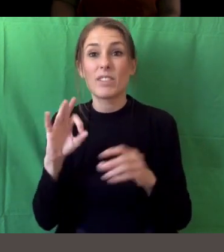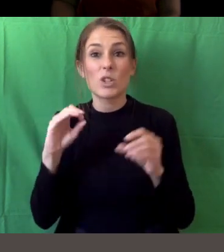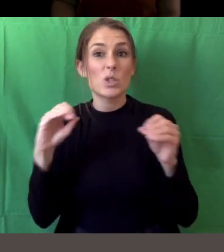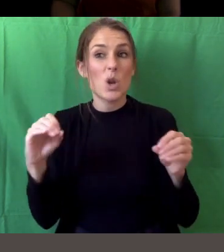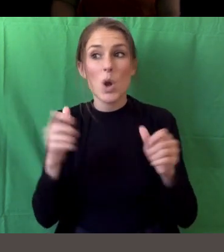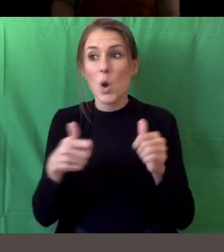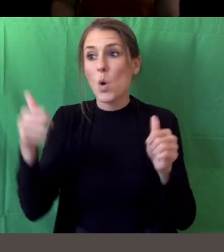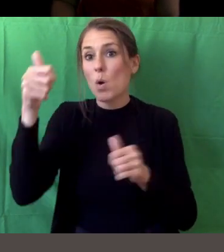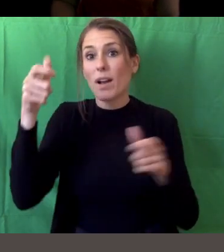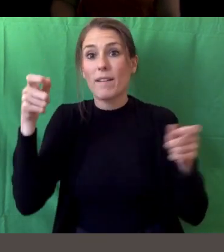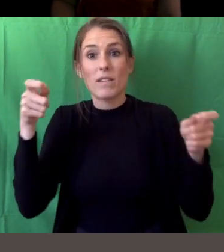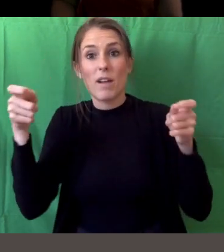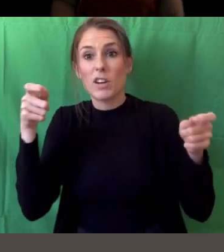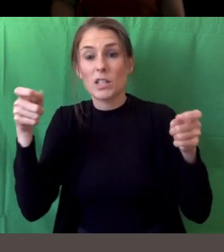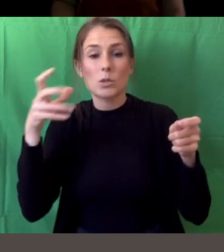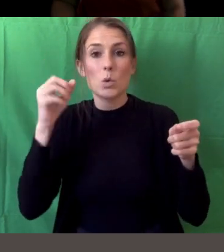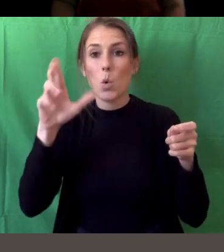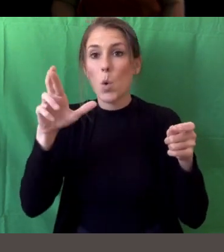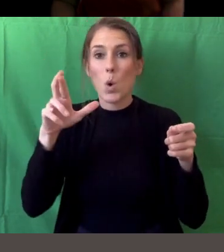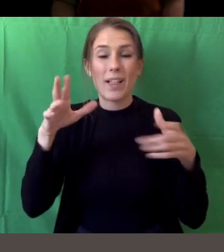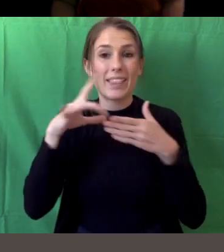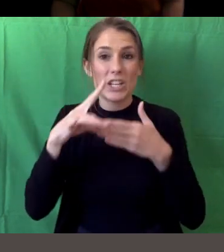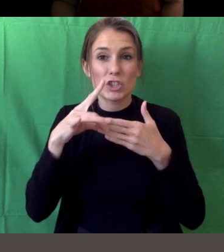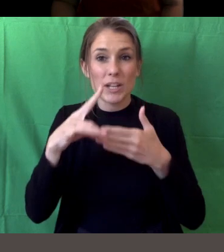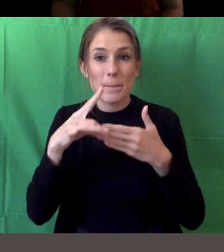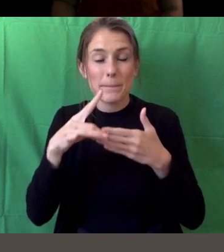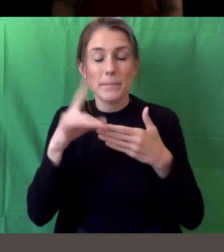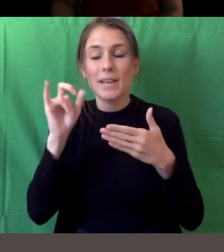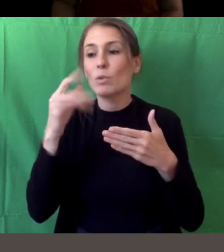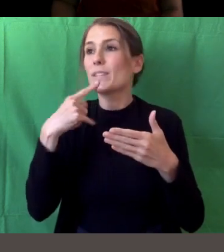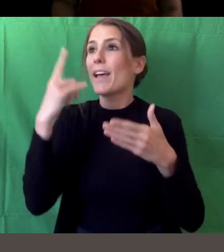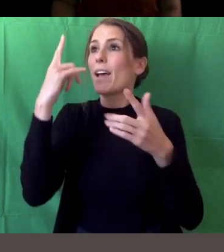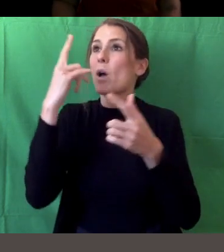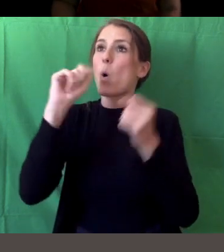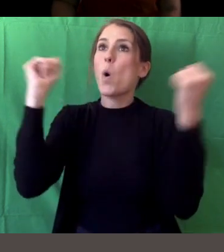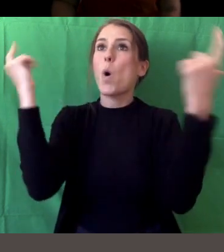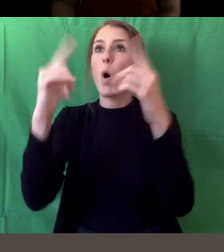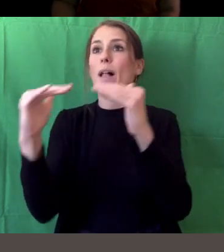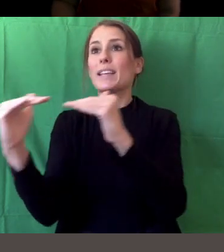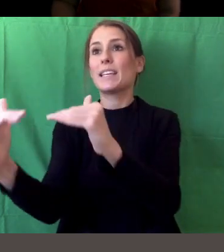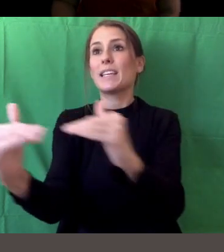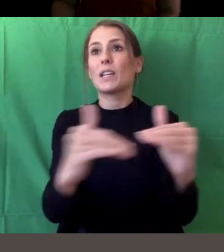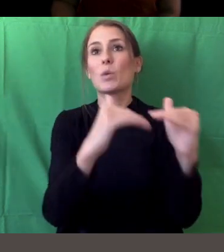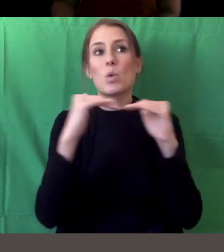So when there's no governance or unclear leadership, when you say everybody is equal, everybody